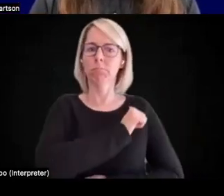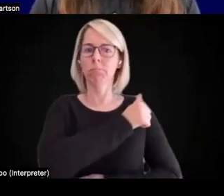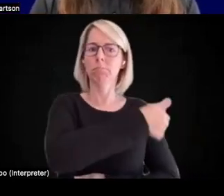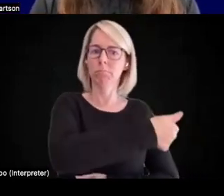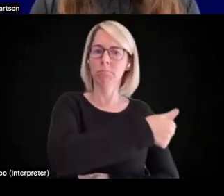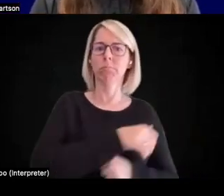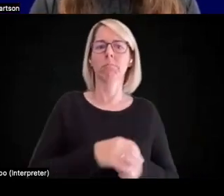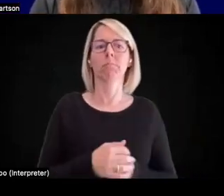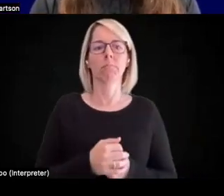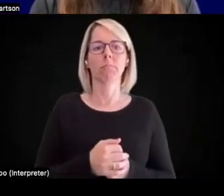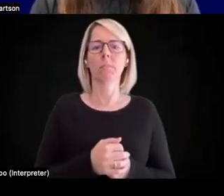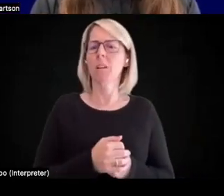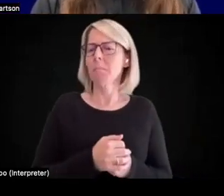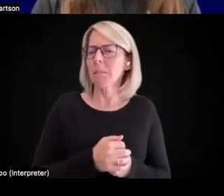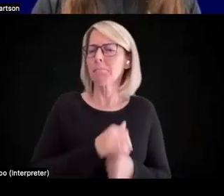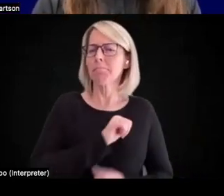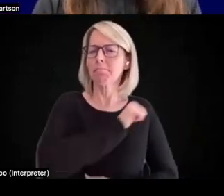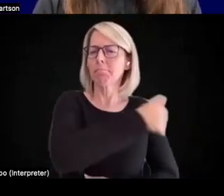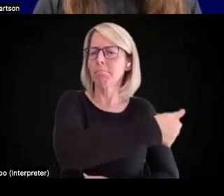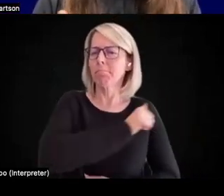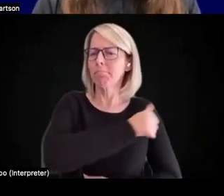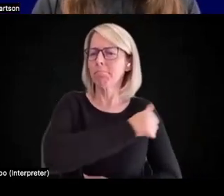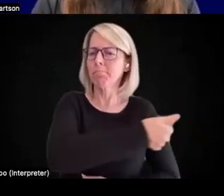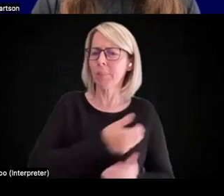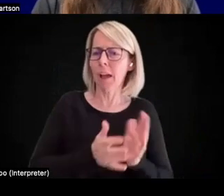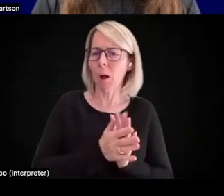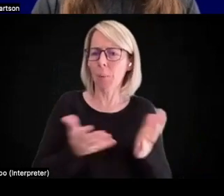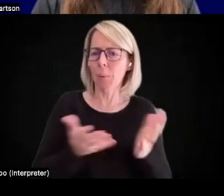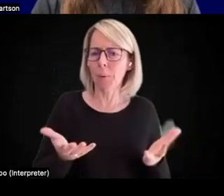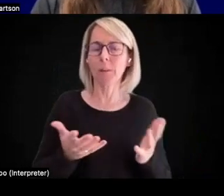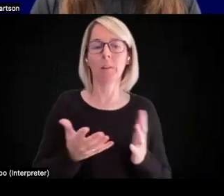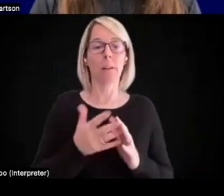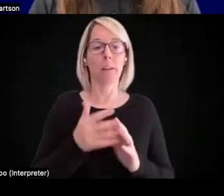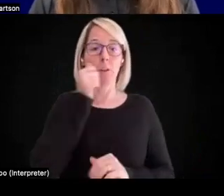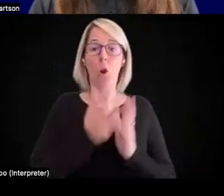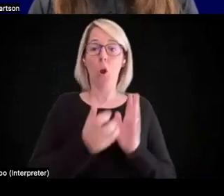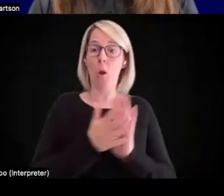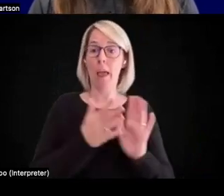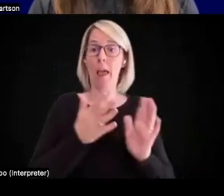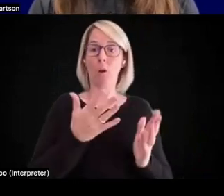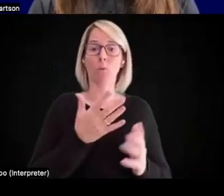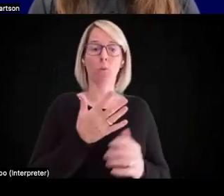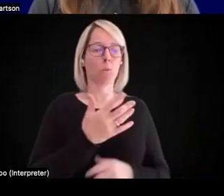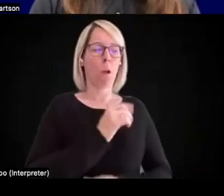turn taking or the skills is that you need to be able to take a turn, you need to be able to leave